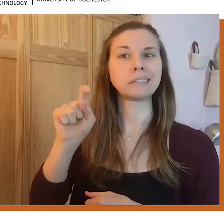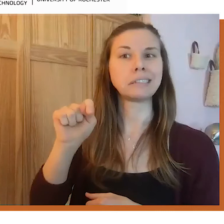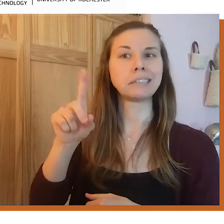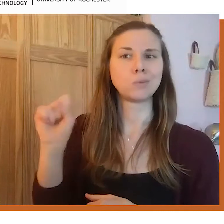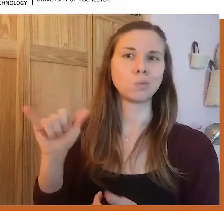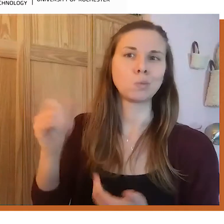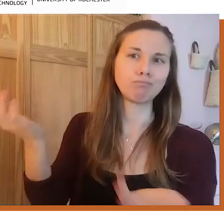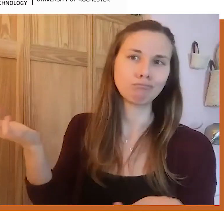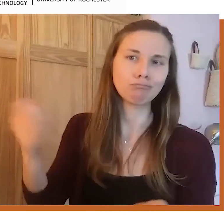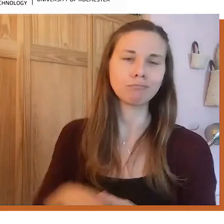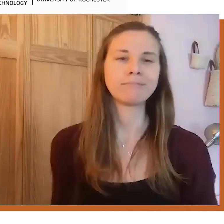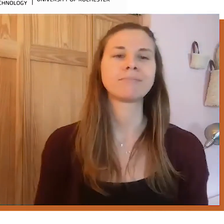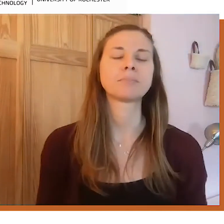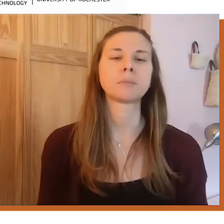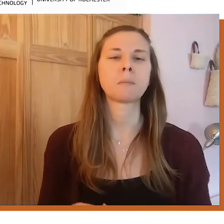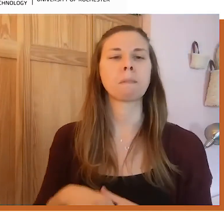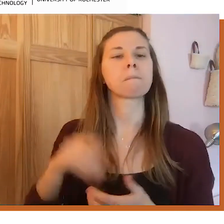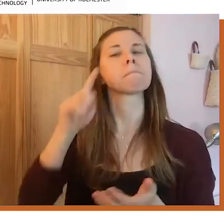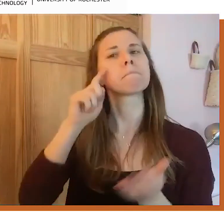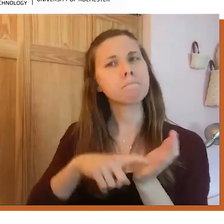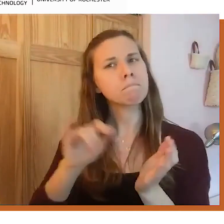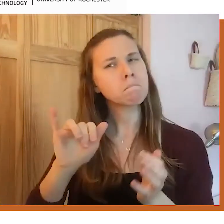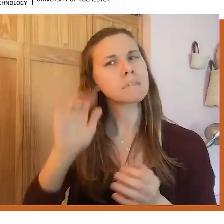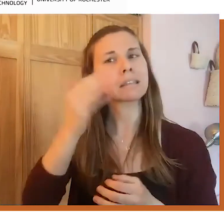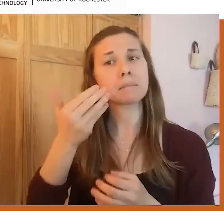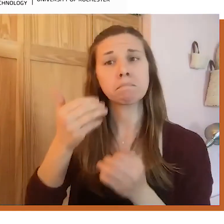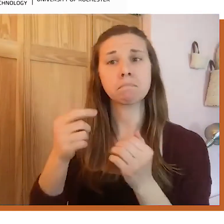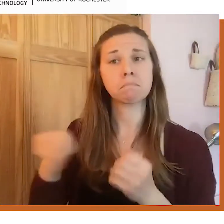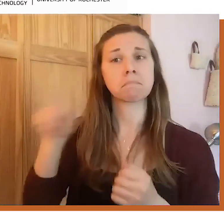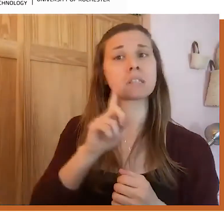and contraceptives are not as strong in Deaf women.